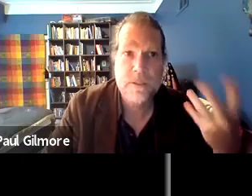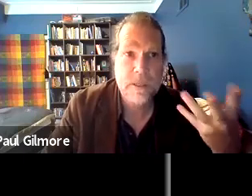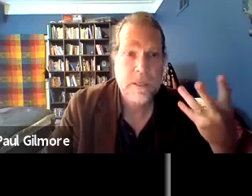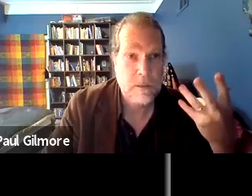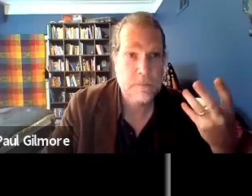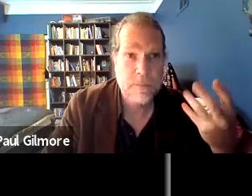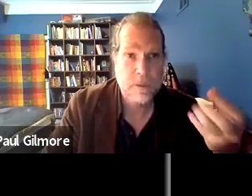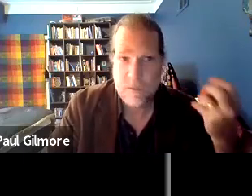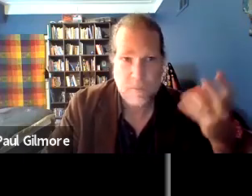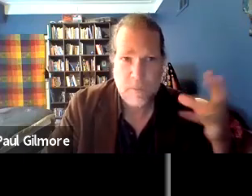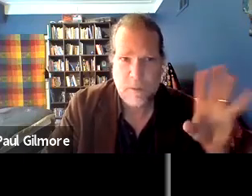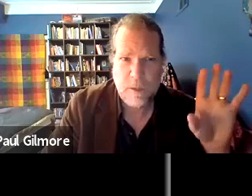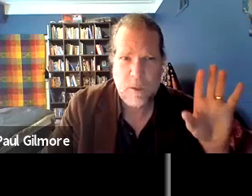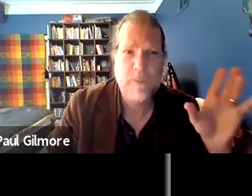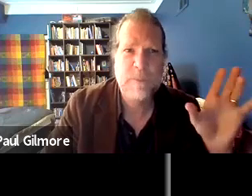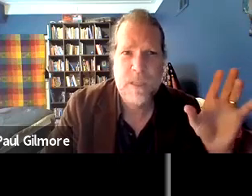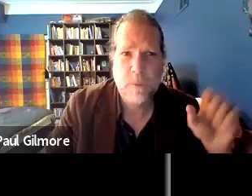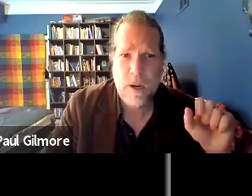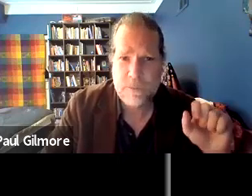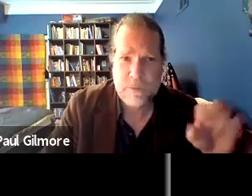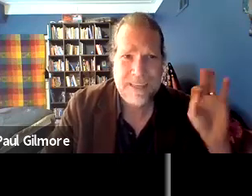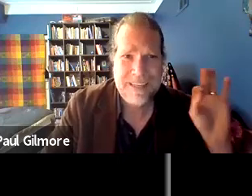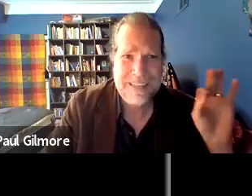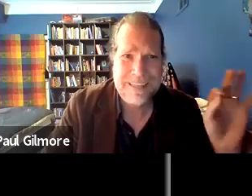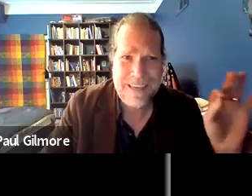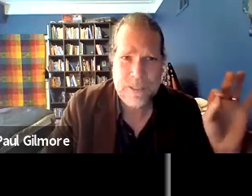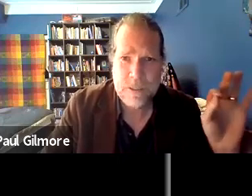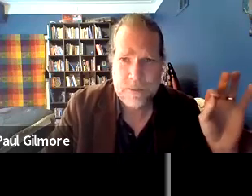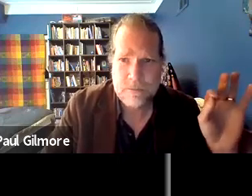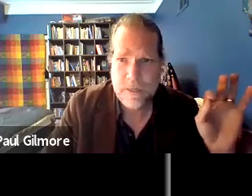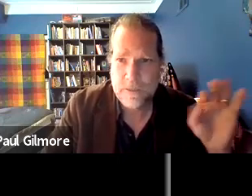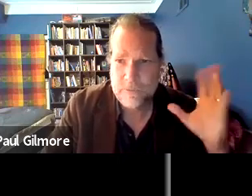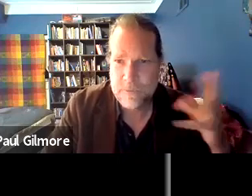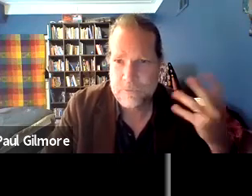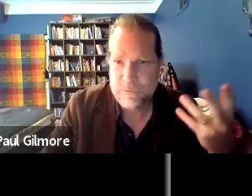is that the you know, it can almost be summarized with kids in cages. Right. You've